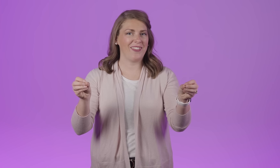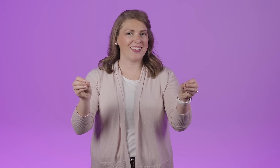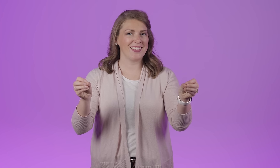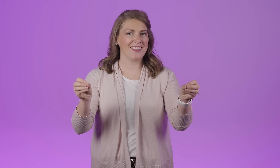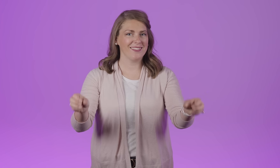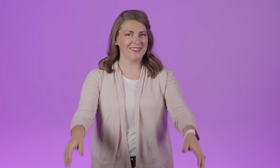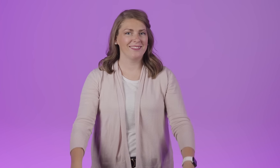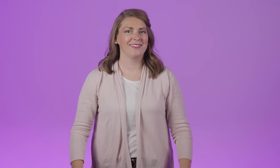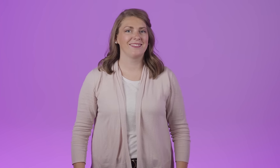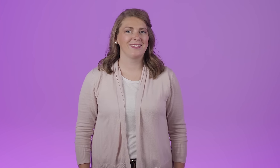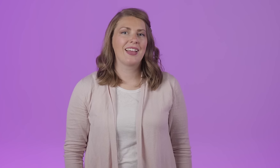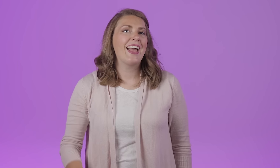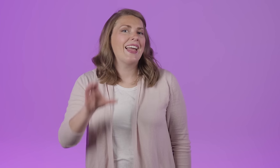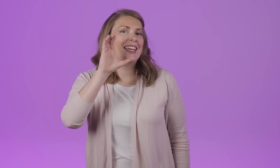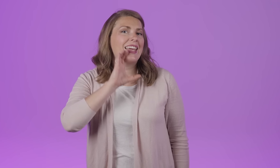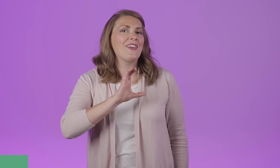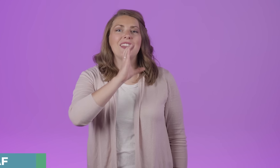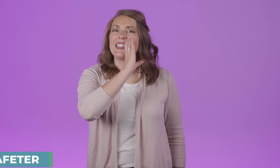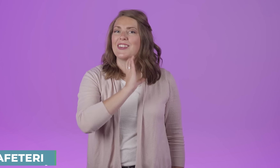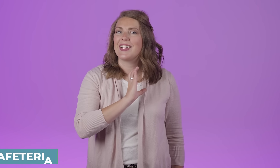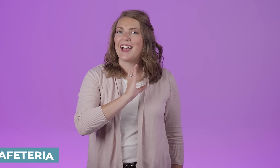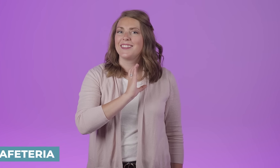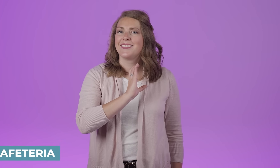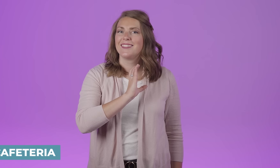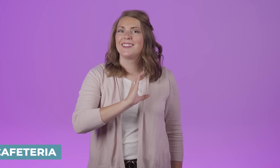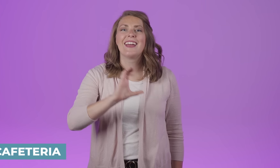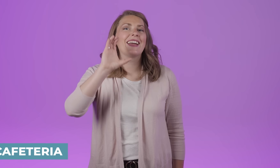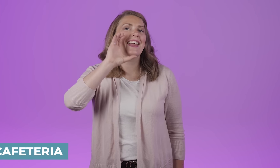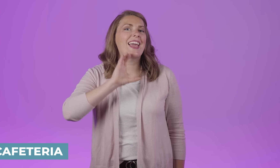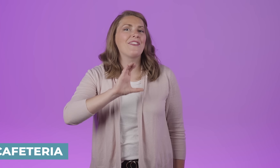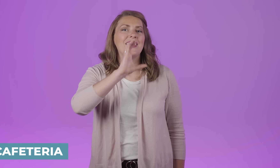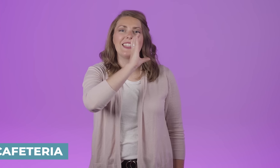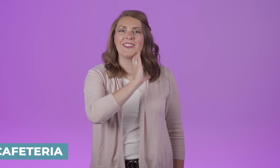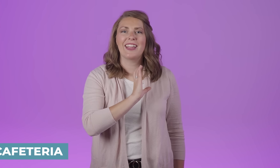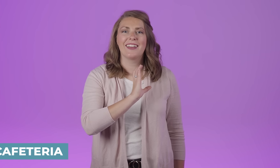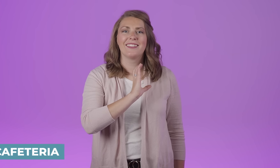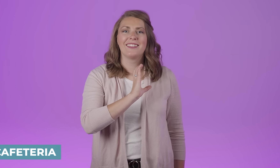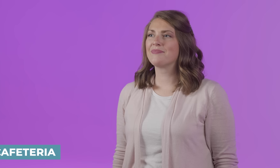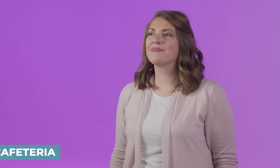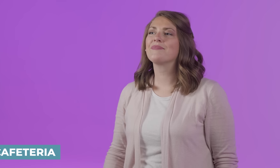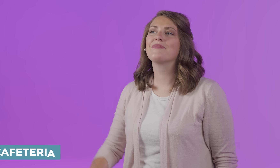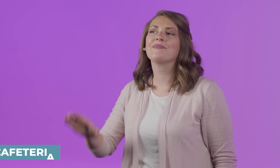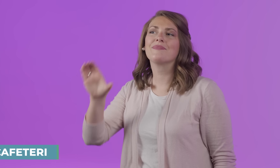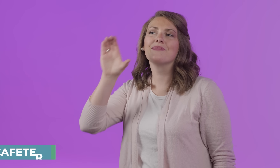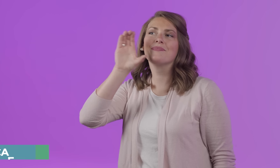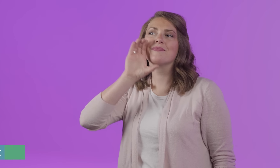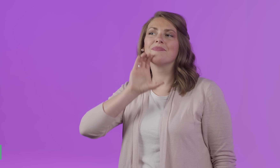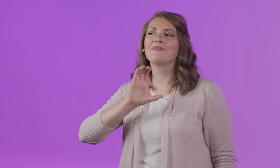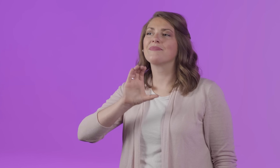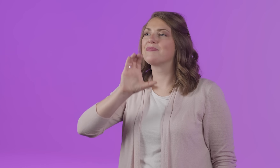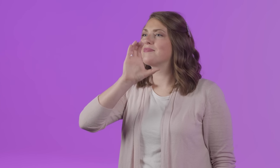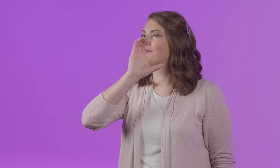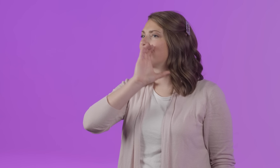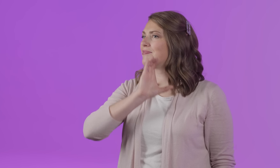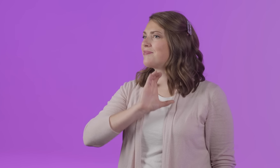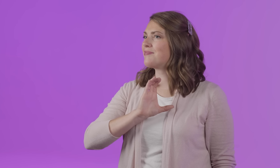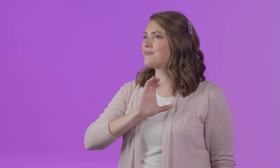Office. Cafeteria. The sign is right by your mouth.